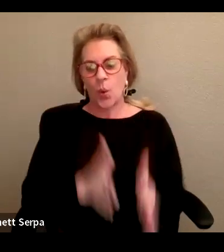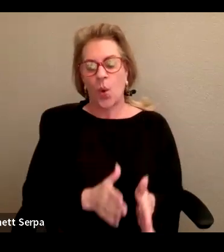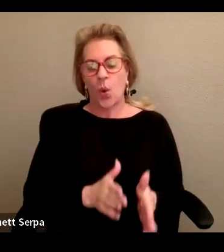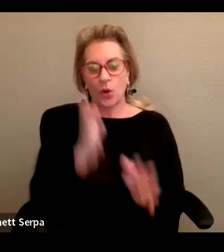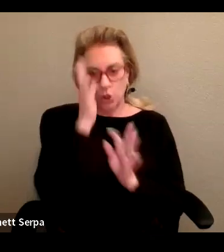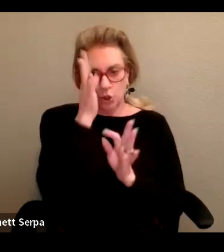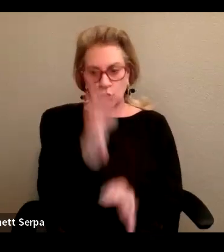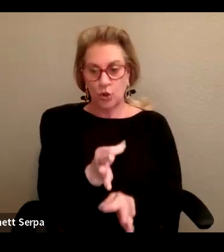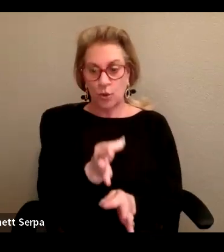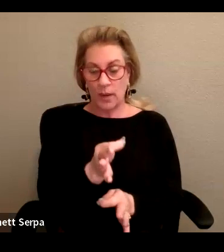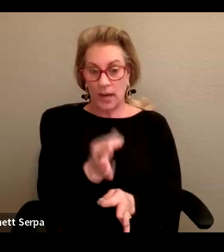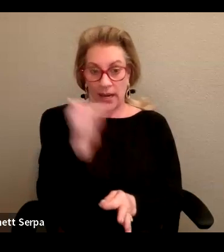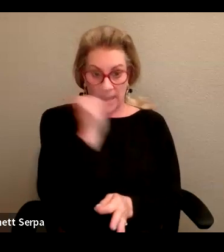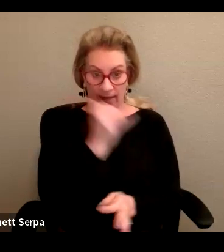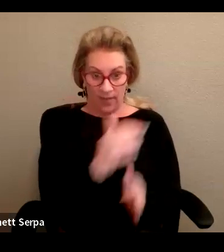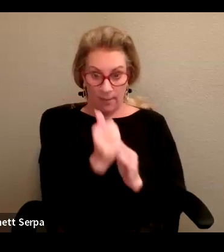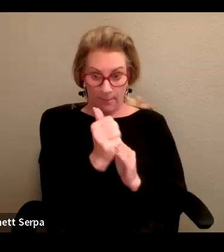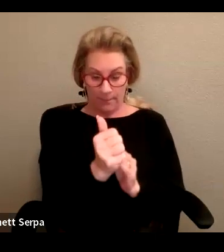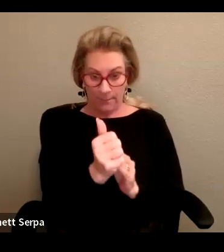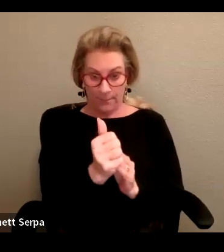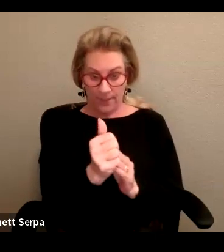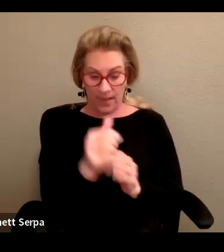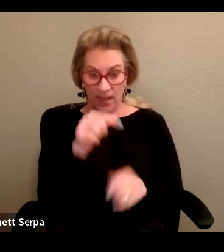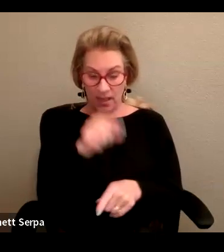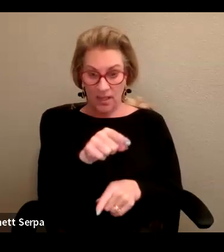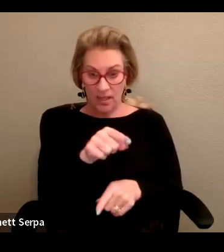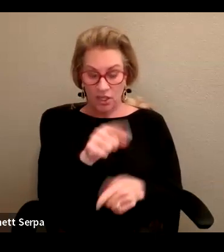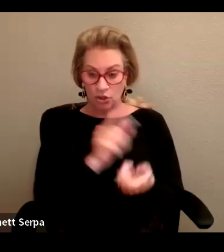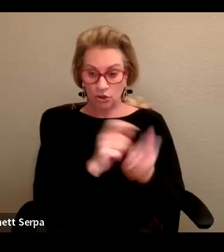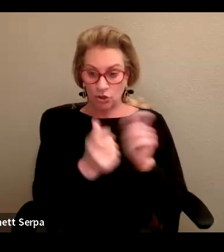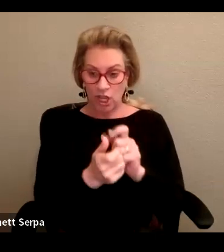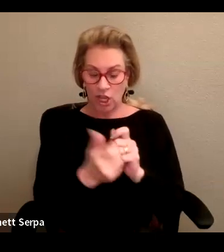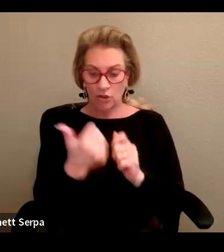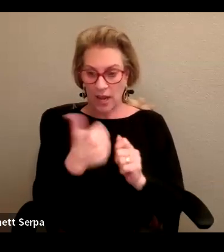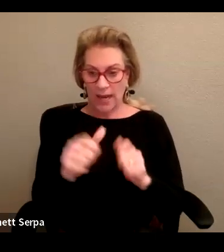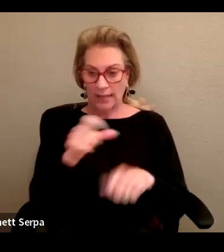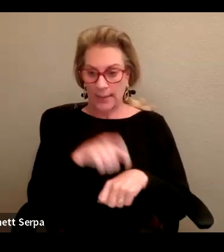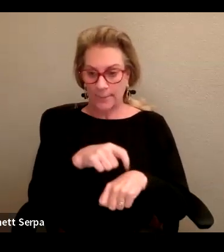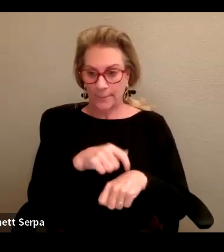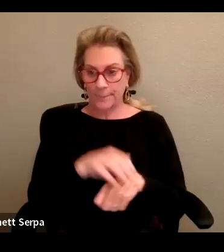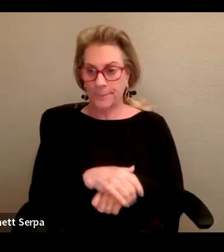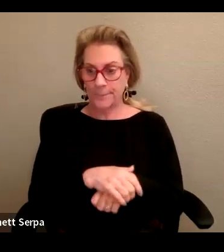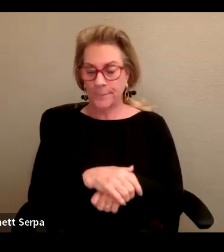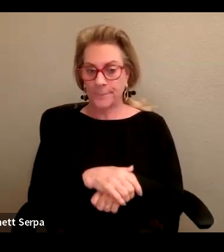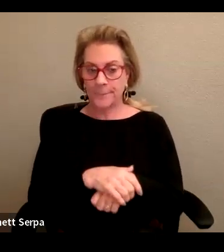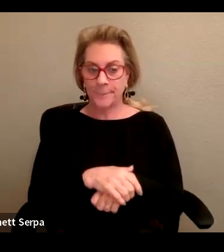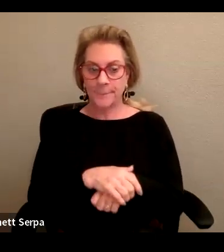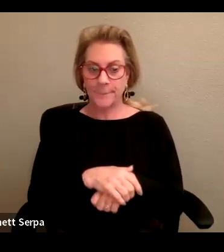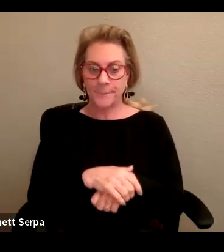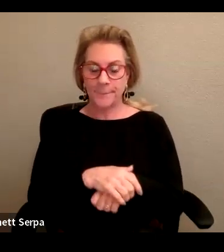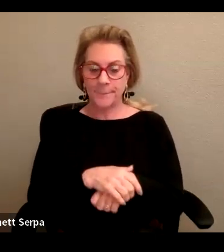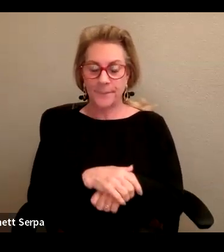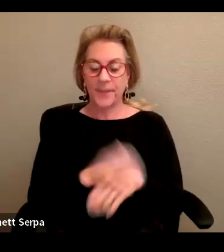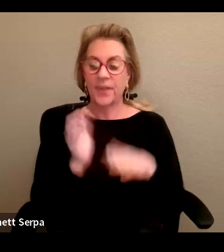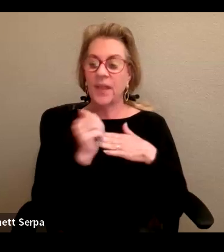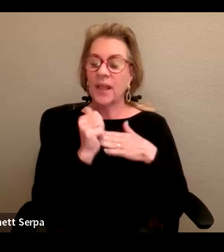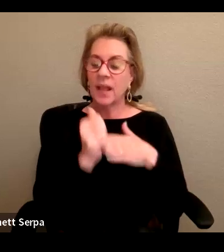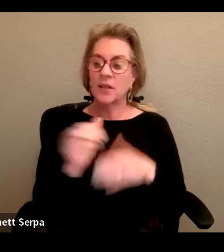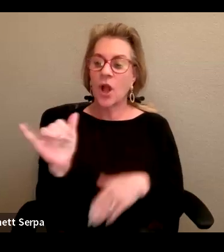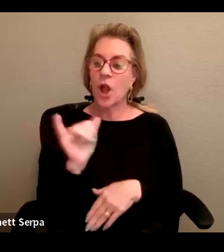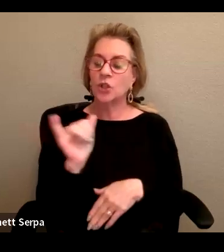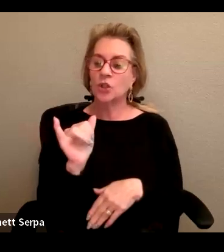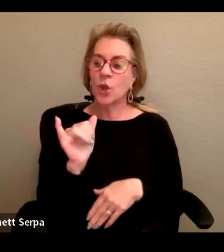which the guidances are based um change at any moment the guidances also account for a really